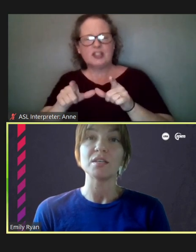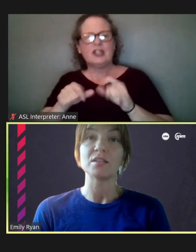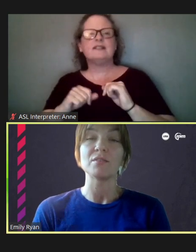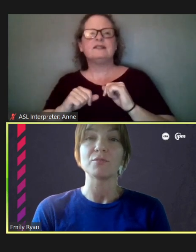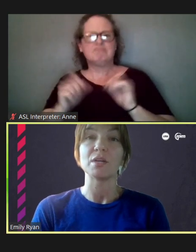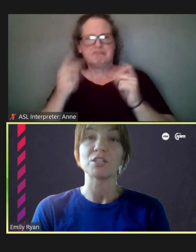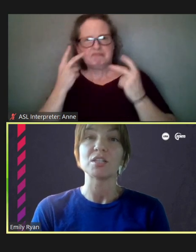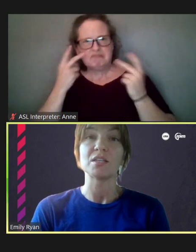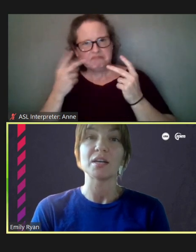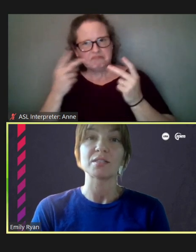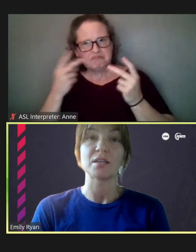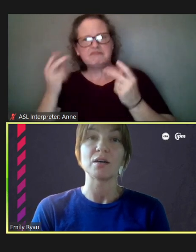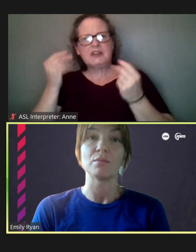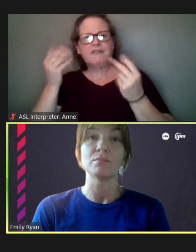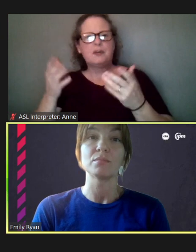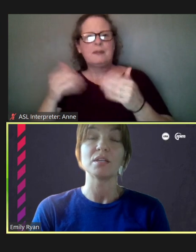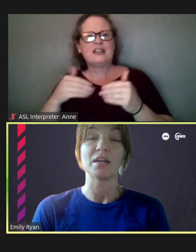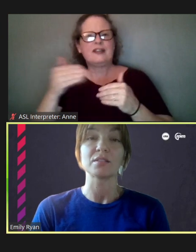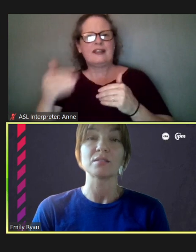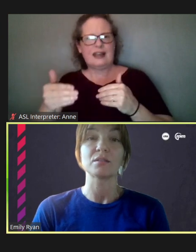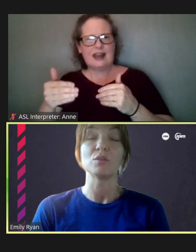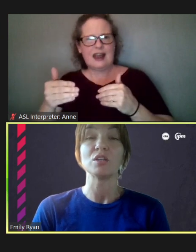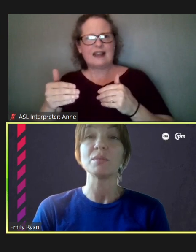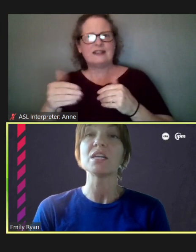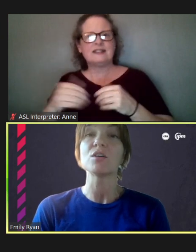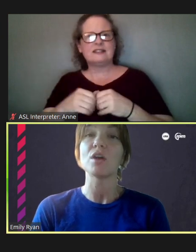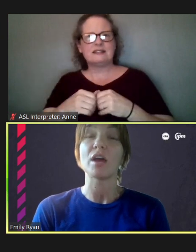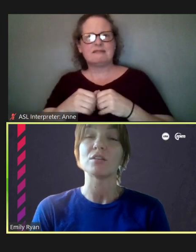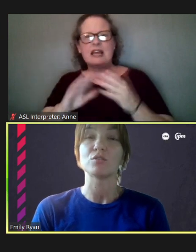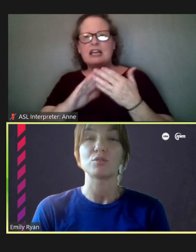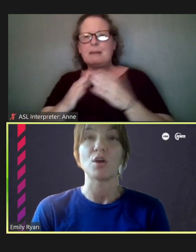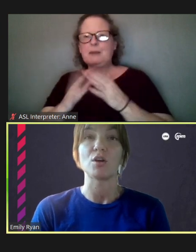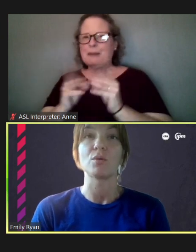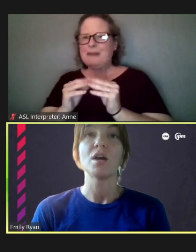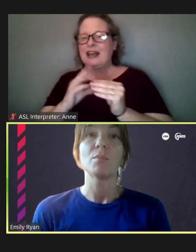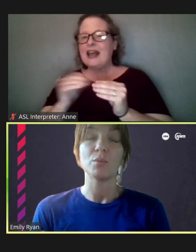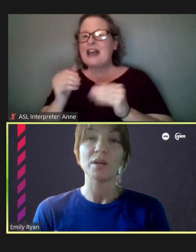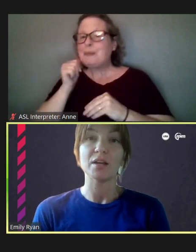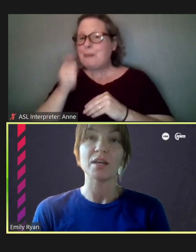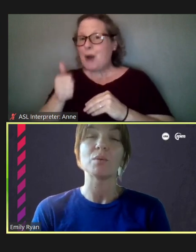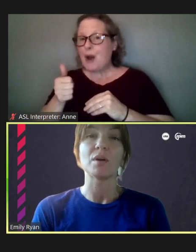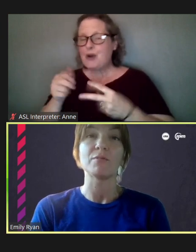can see the information in the next community meeting and tomorrow, but again we